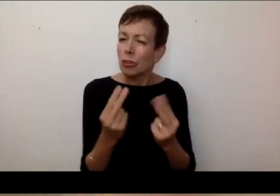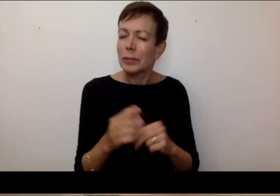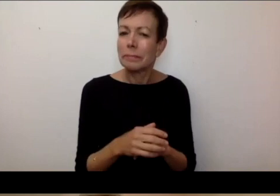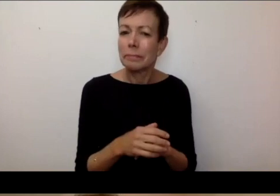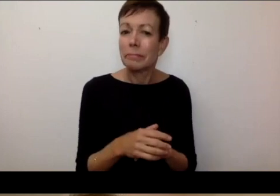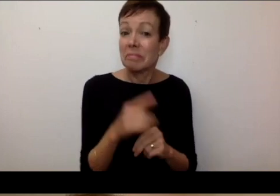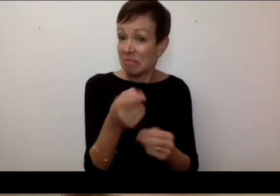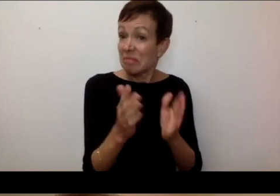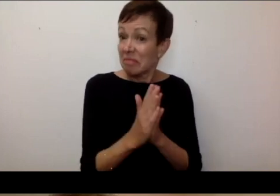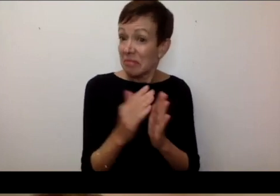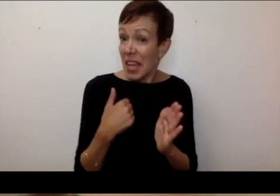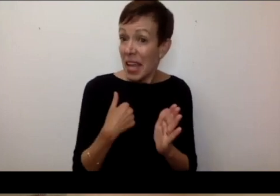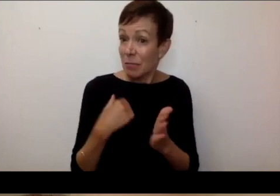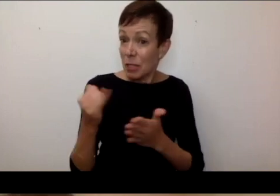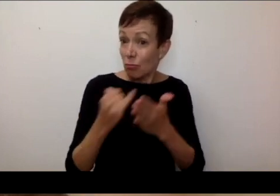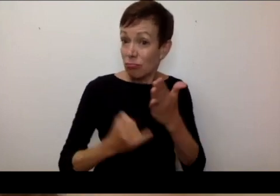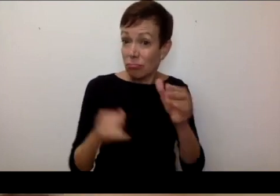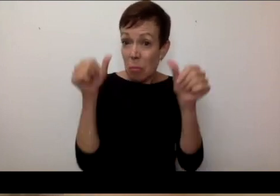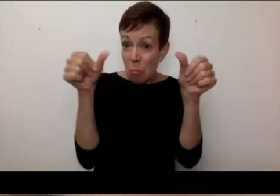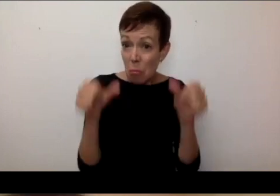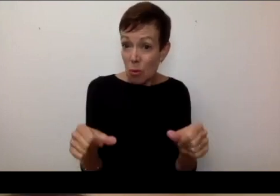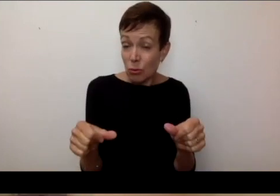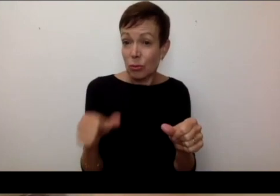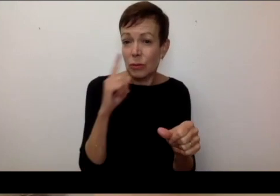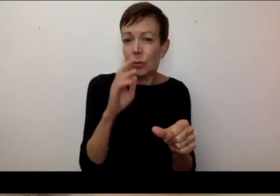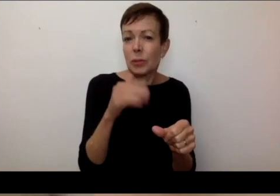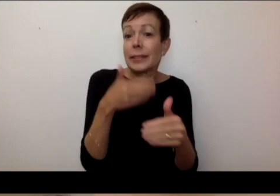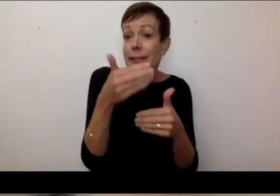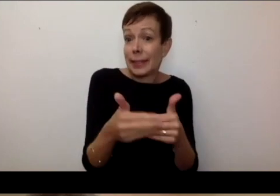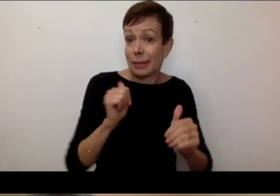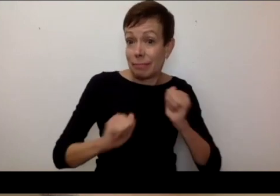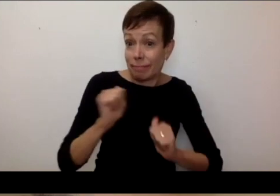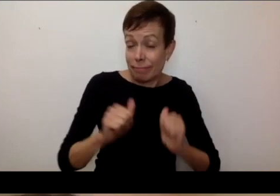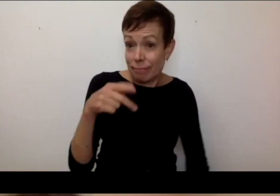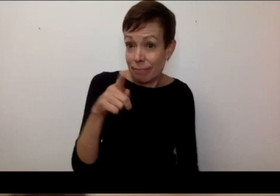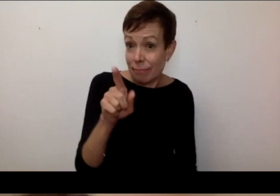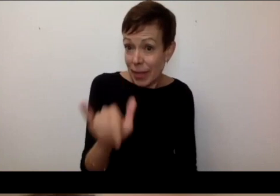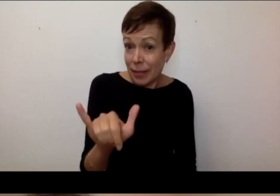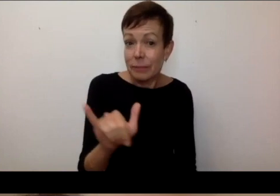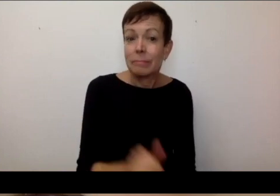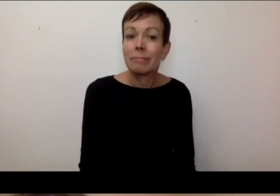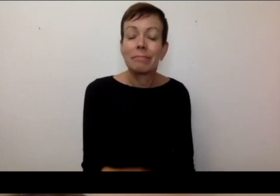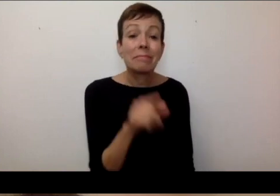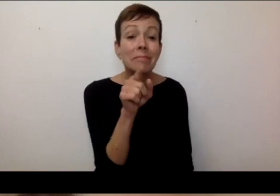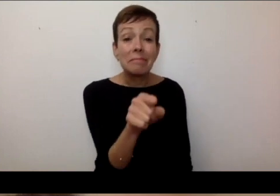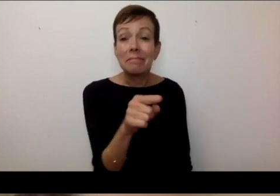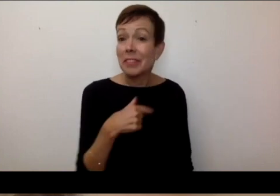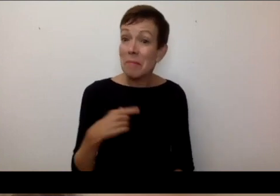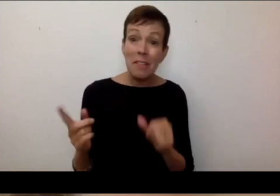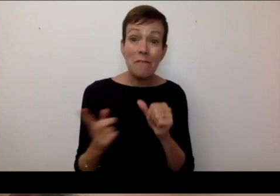for this for his next upcoming play so this was my first gig my first poster